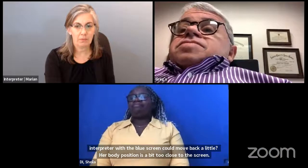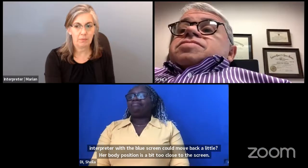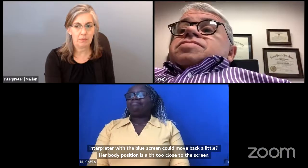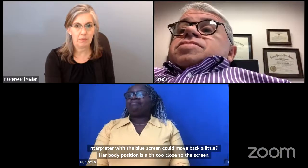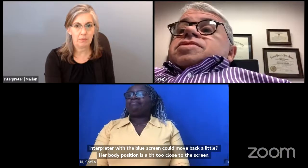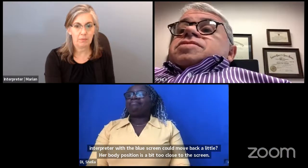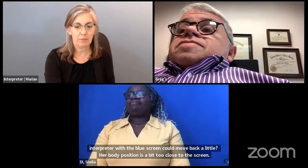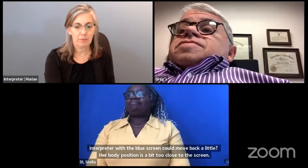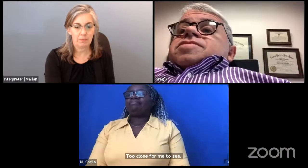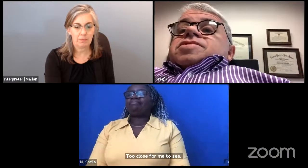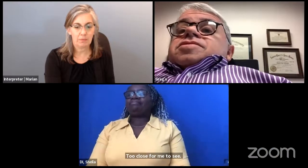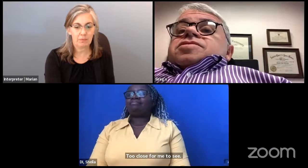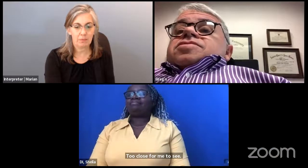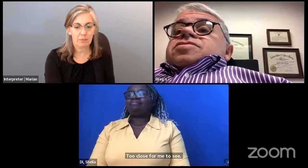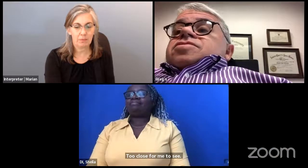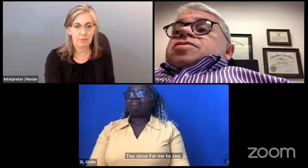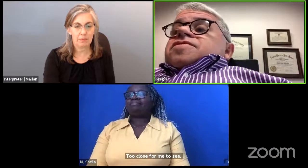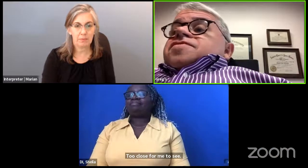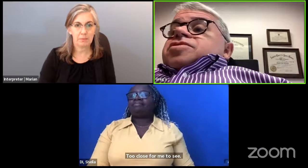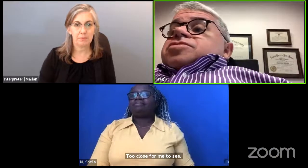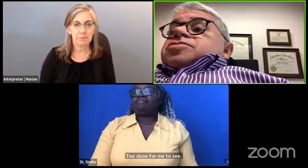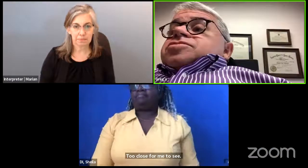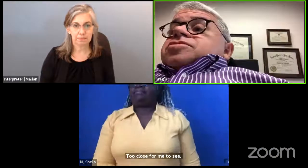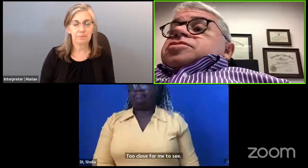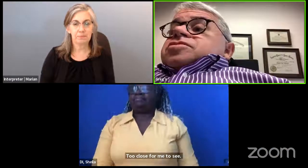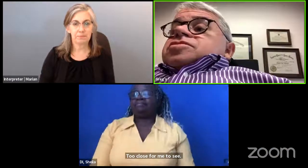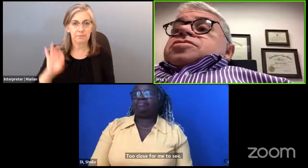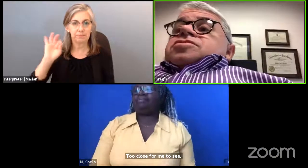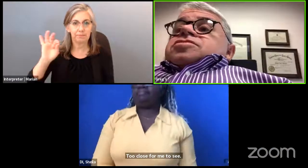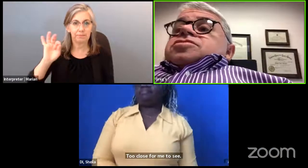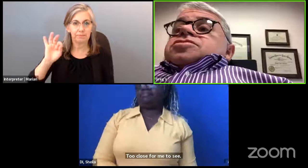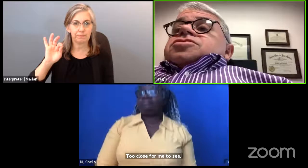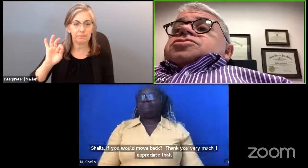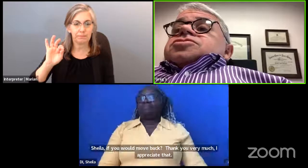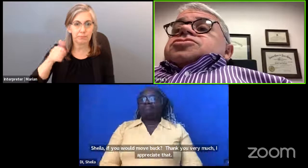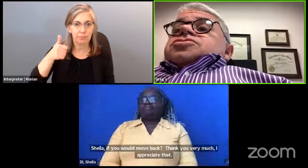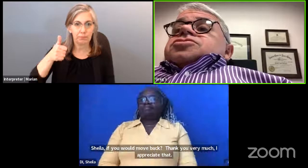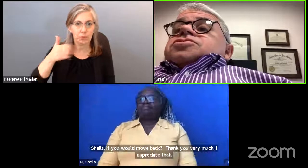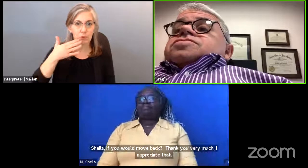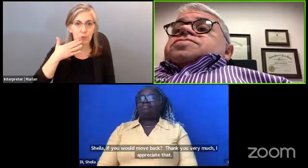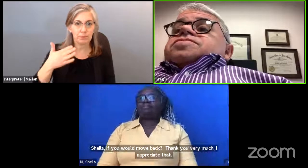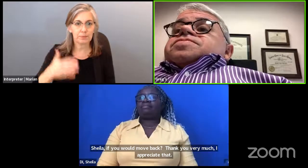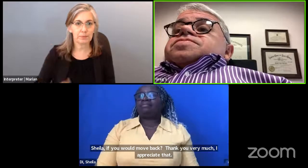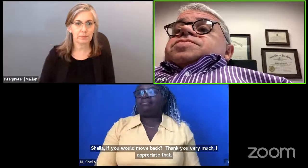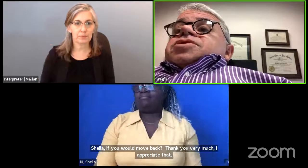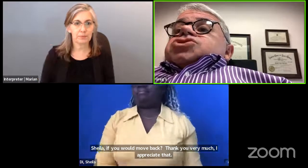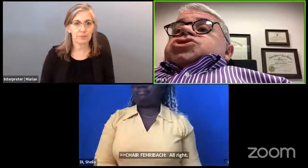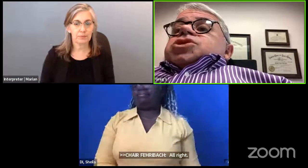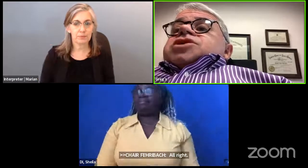All right. Very good. Sheila, keep moving back.